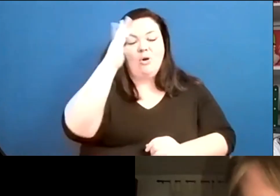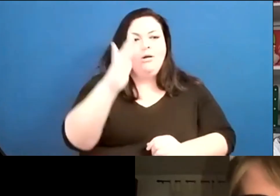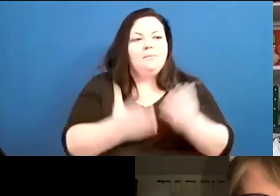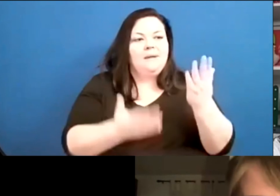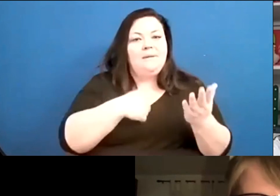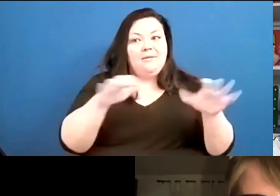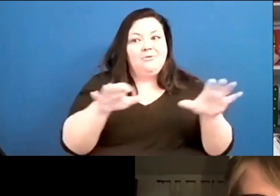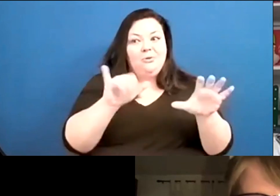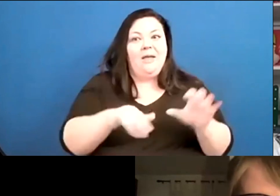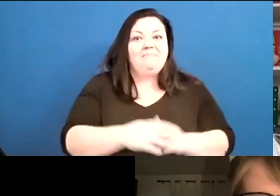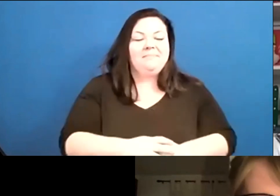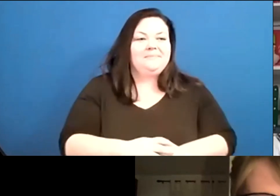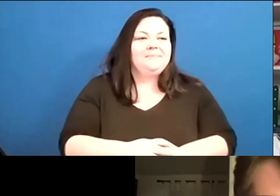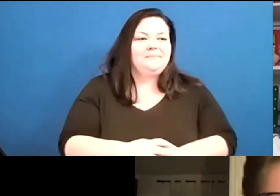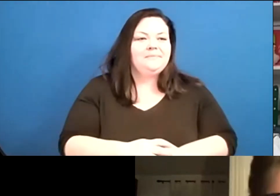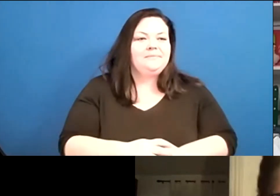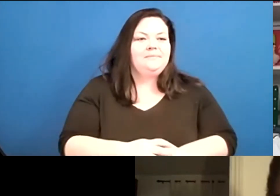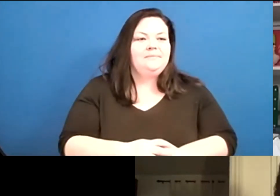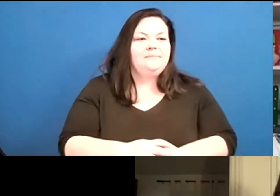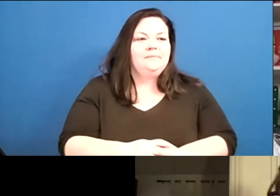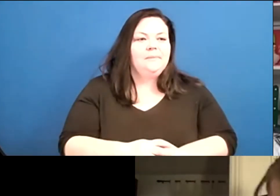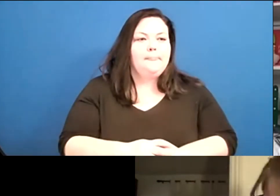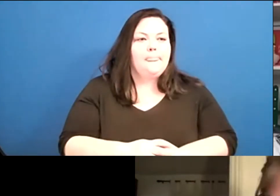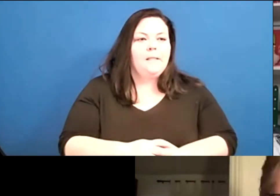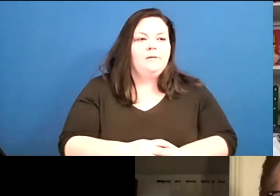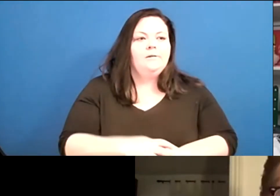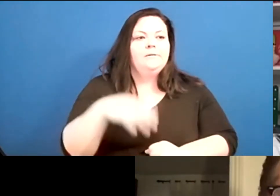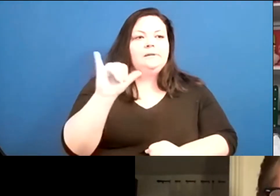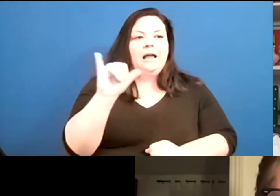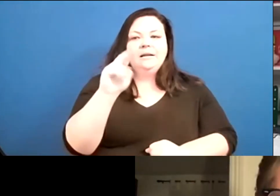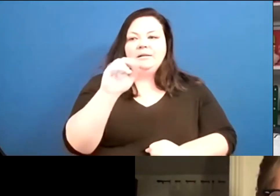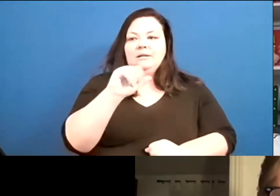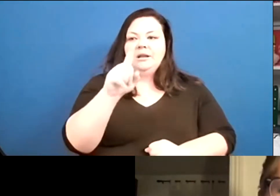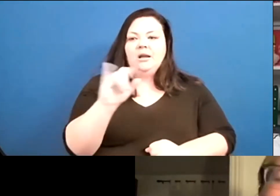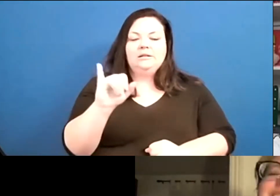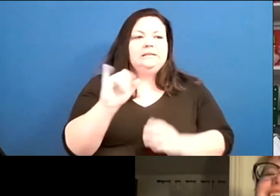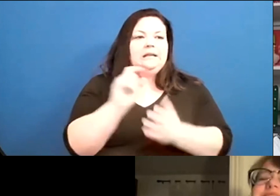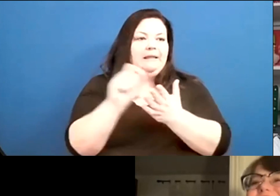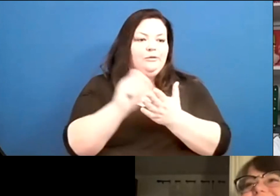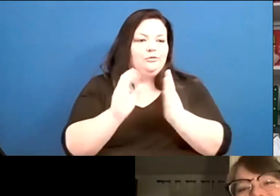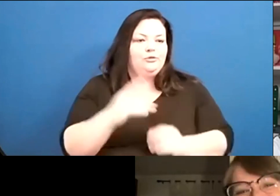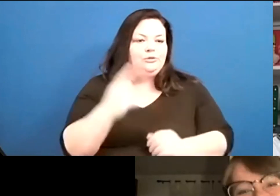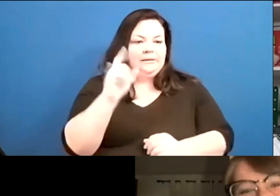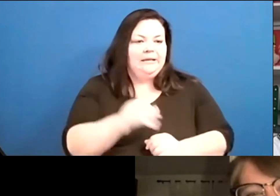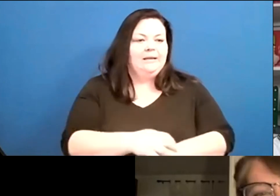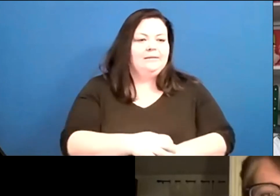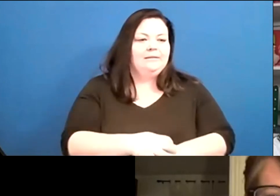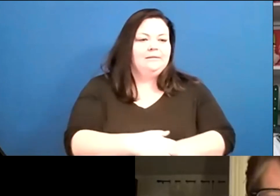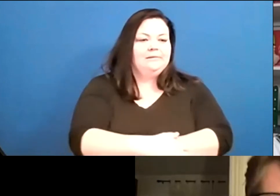Right, yeah, like, um, like Nazi Literature of the Americas right, with, by Roberto Bolano, yeah,